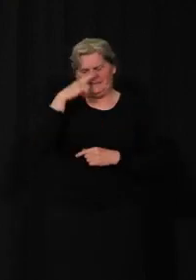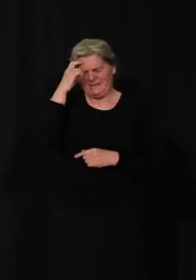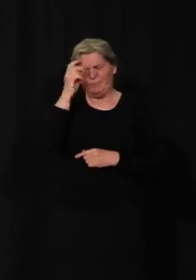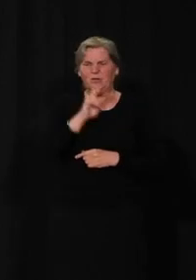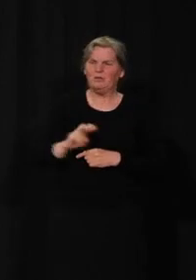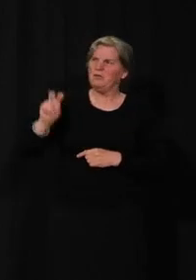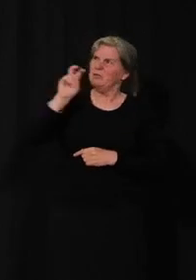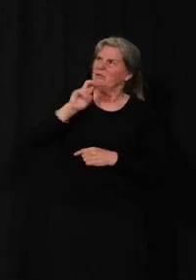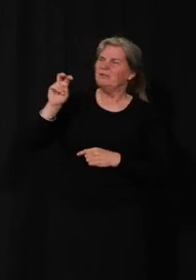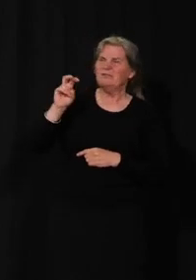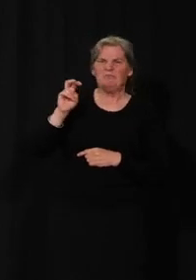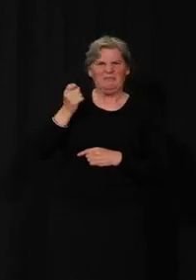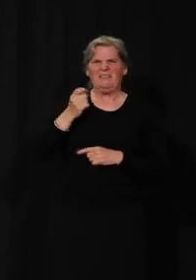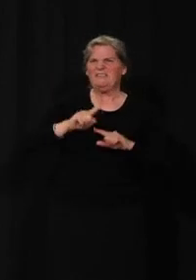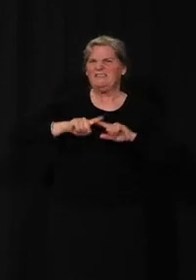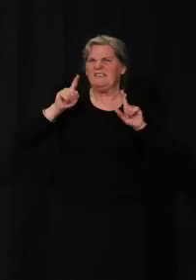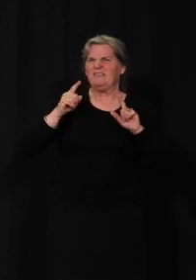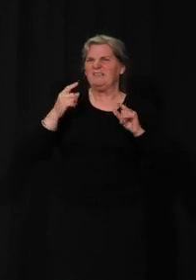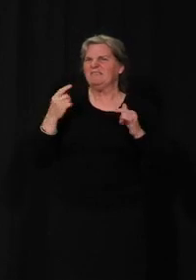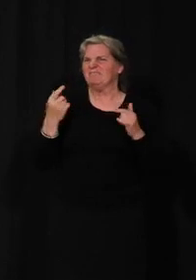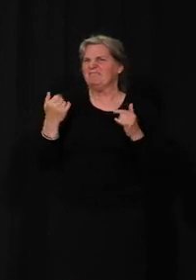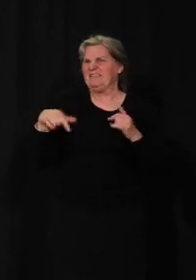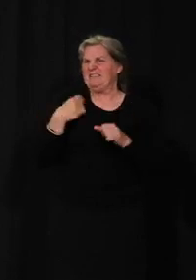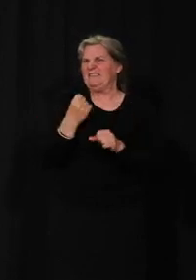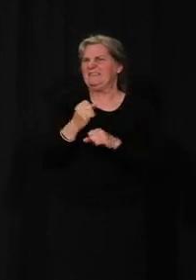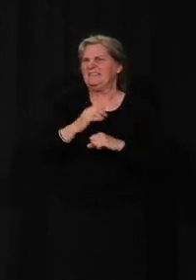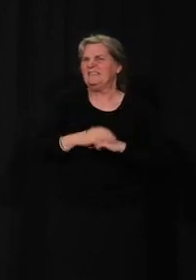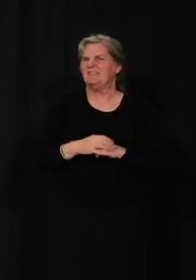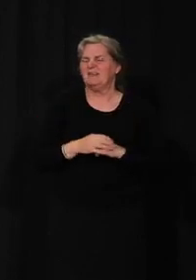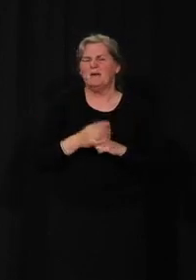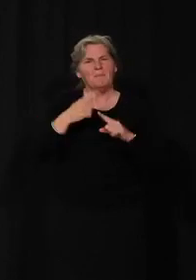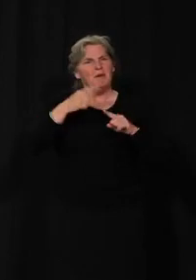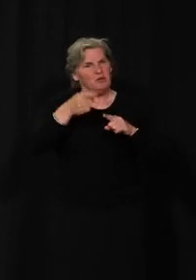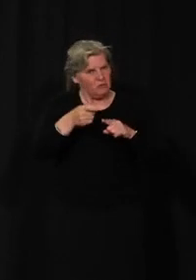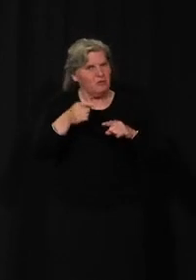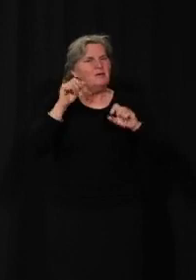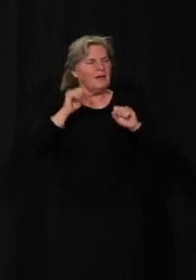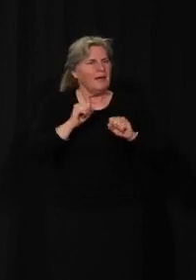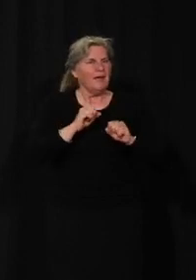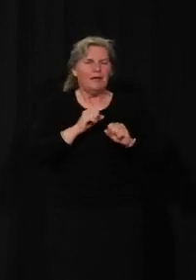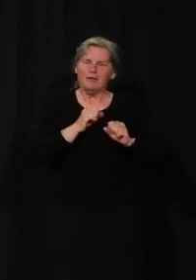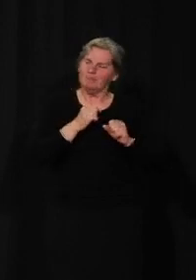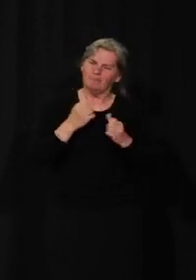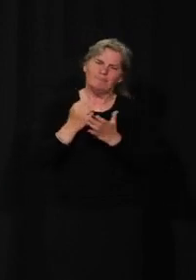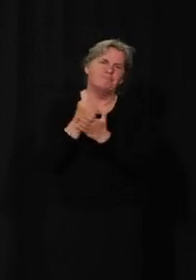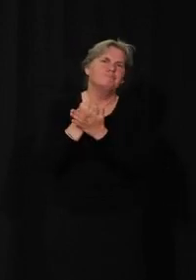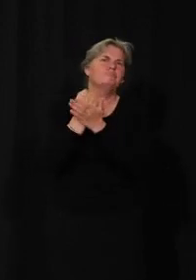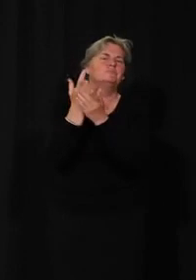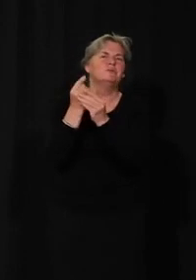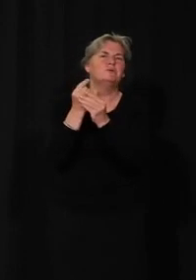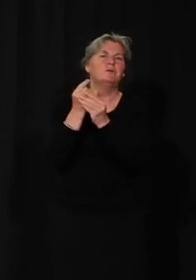important that we take advantage of the opportunities available while making sure that Yukoners stay safe.